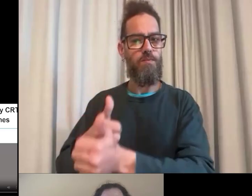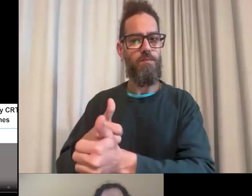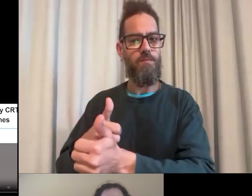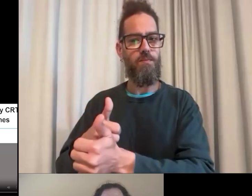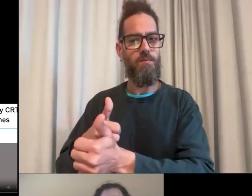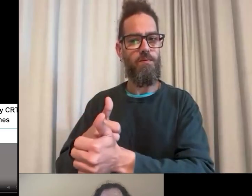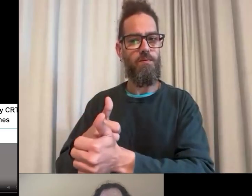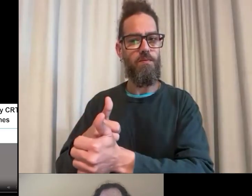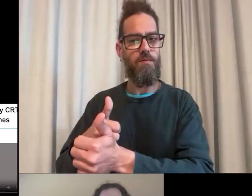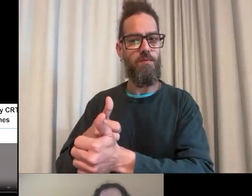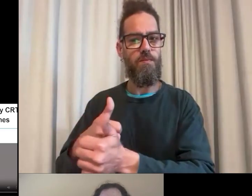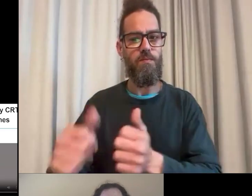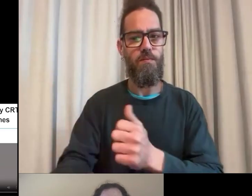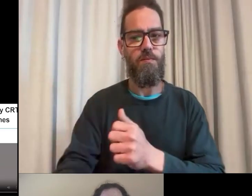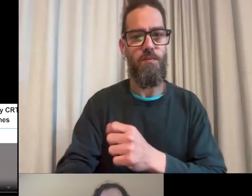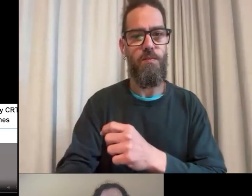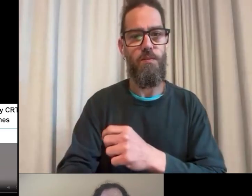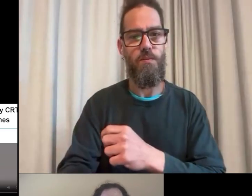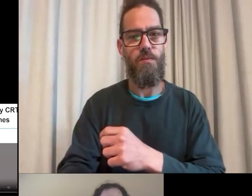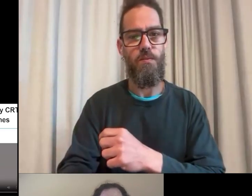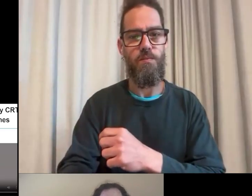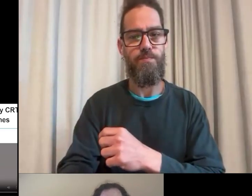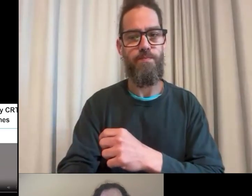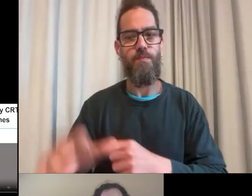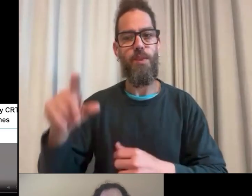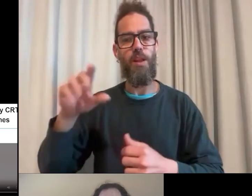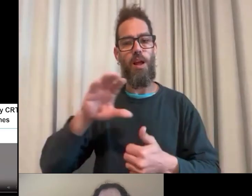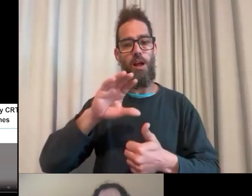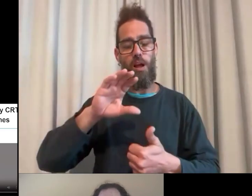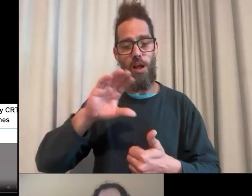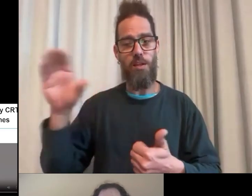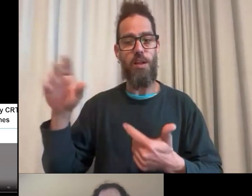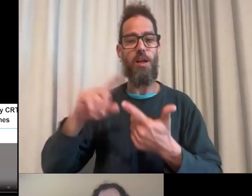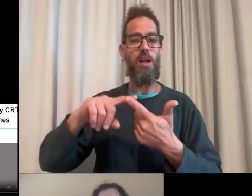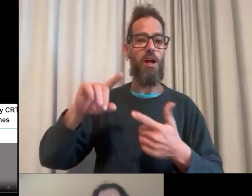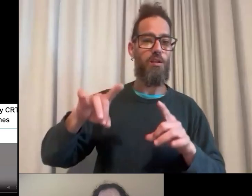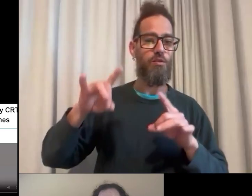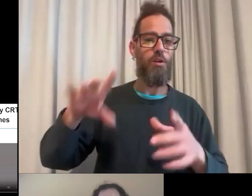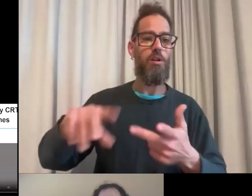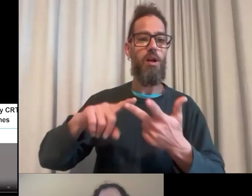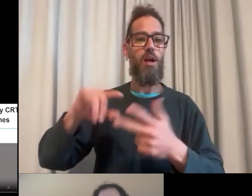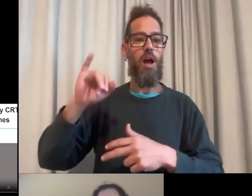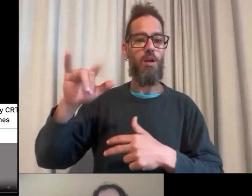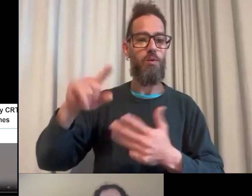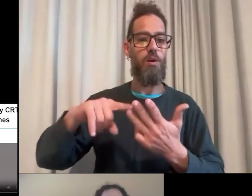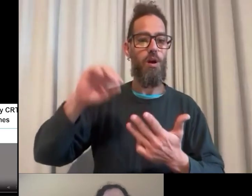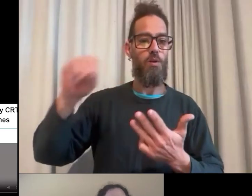And the choices I'm giving are Australia, Canada, Illinois,